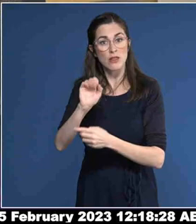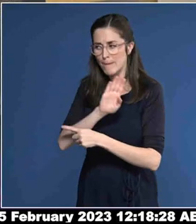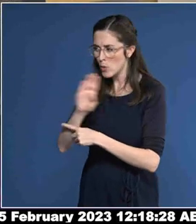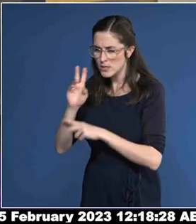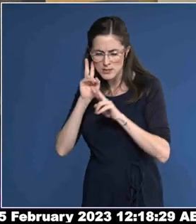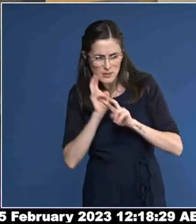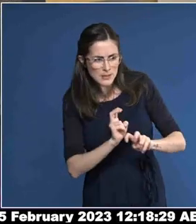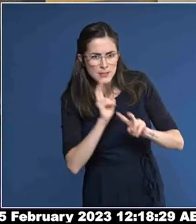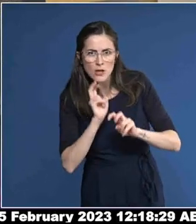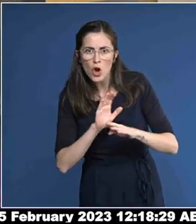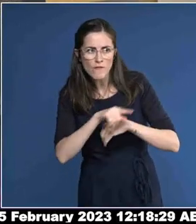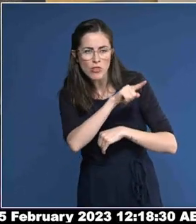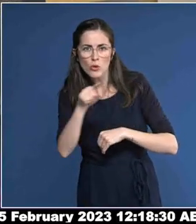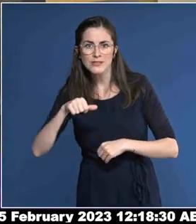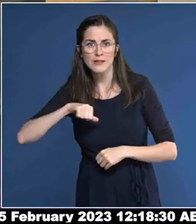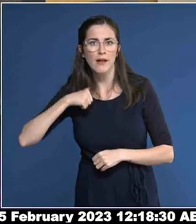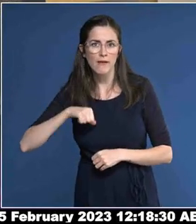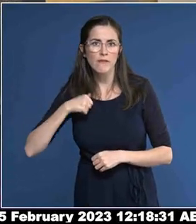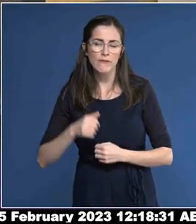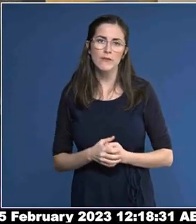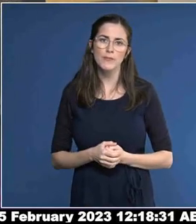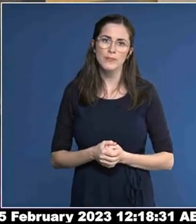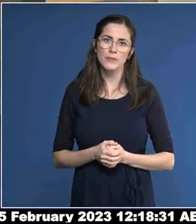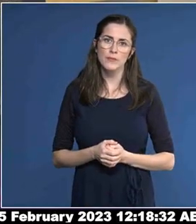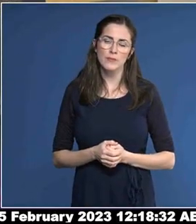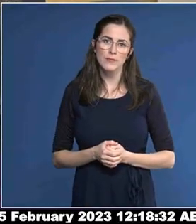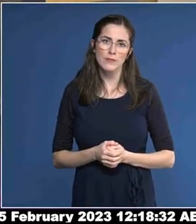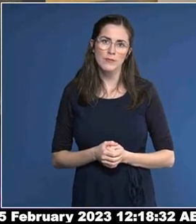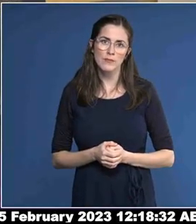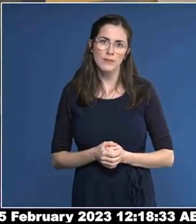So you're aware that the Royal Commission has made a finding that accepts Counsel